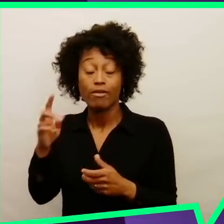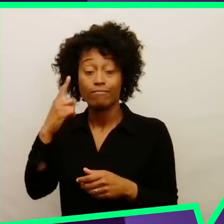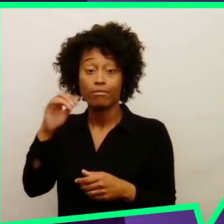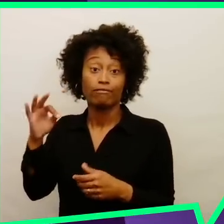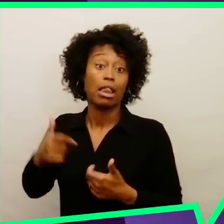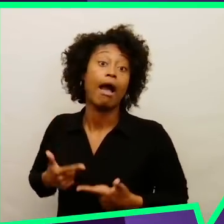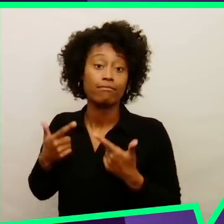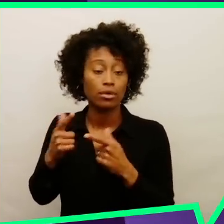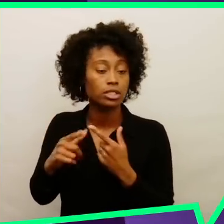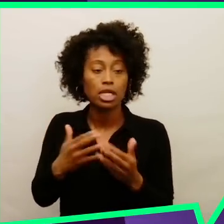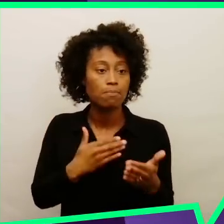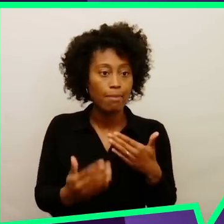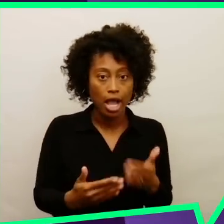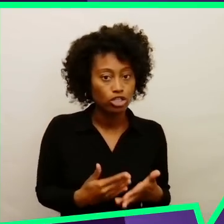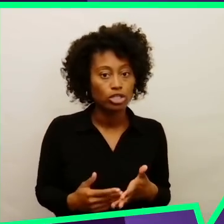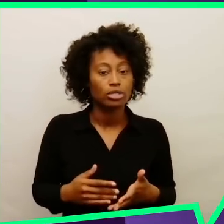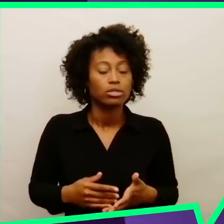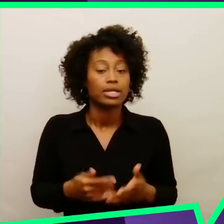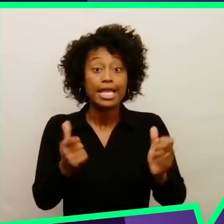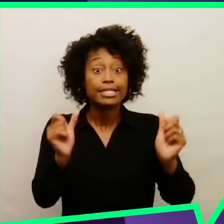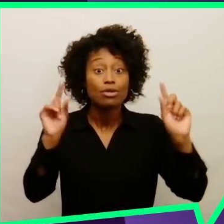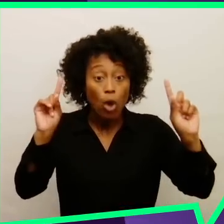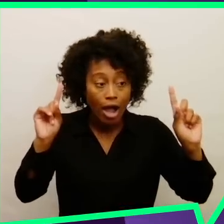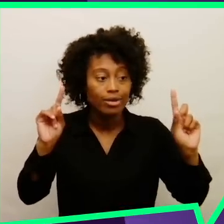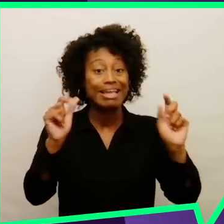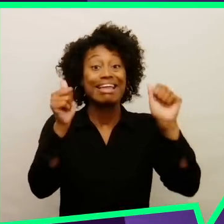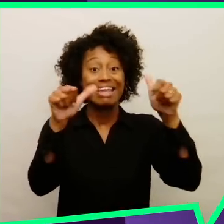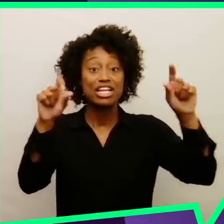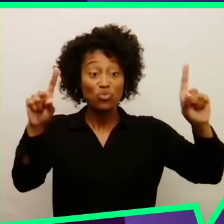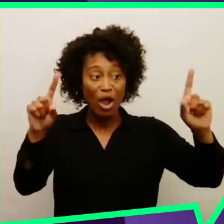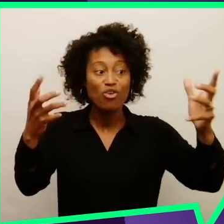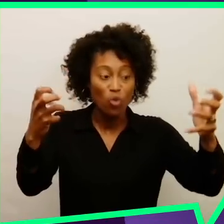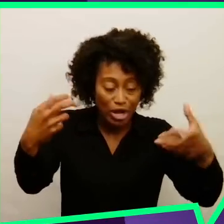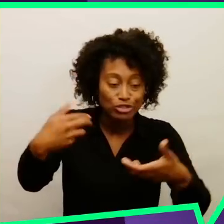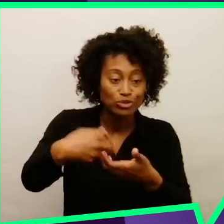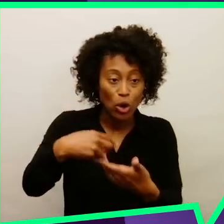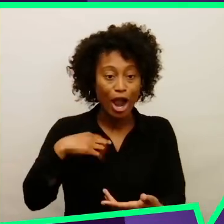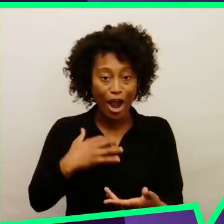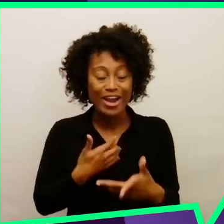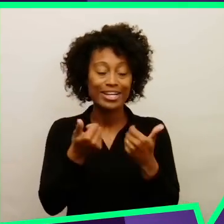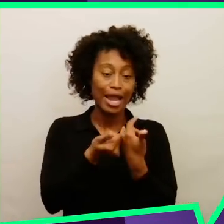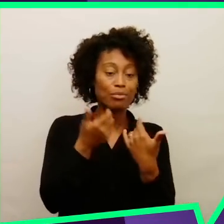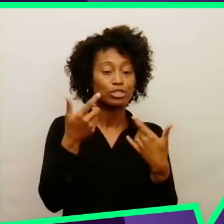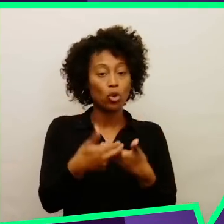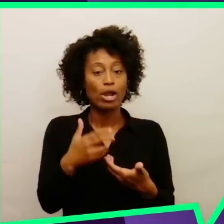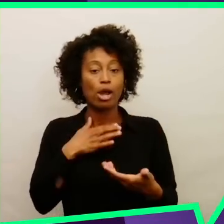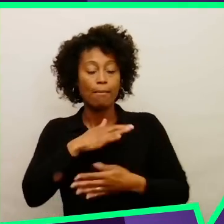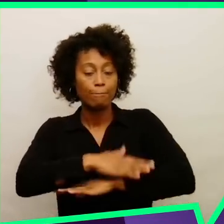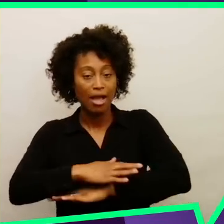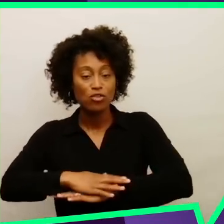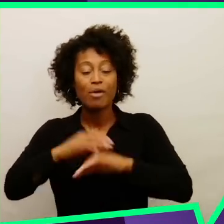where they are in their gaming journey, in life, that sort of thing. So we absolutely want to make sure